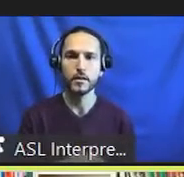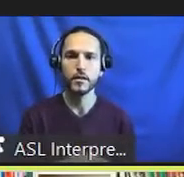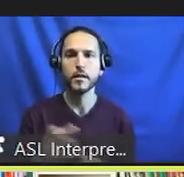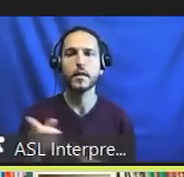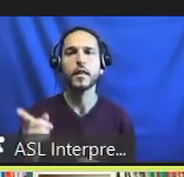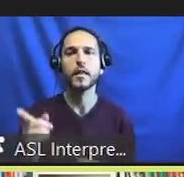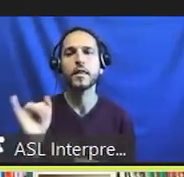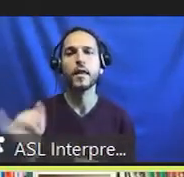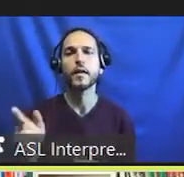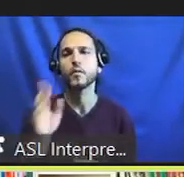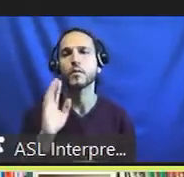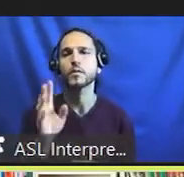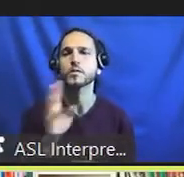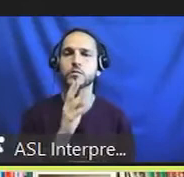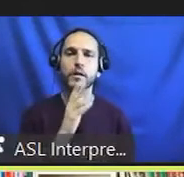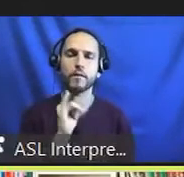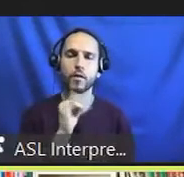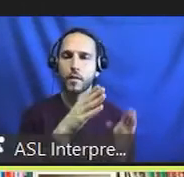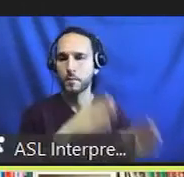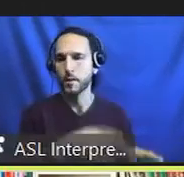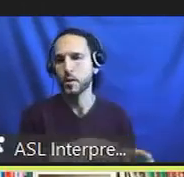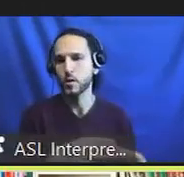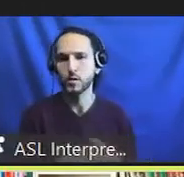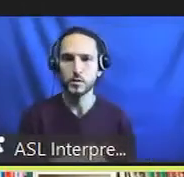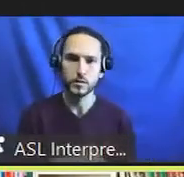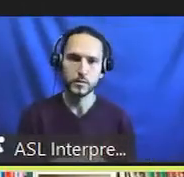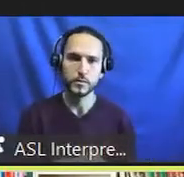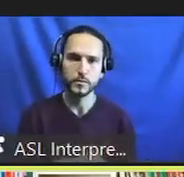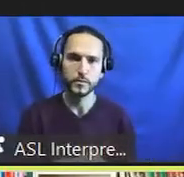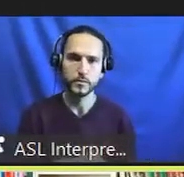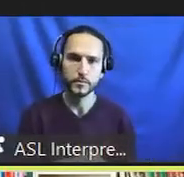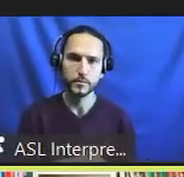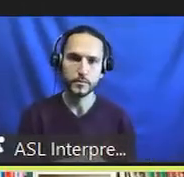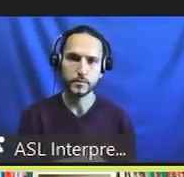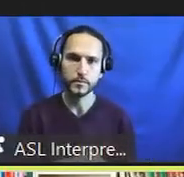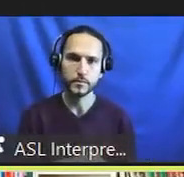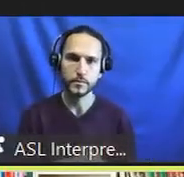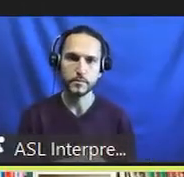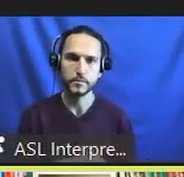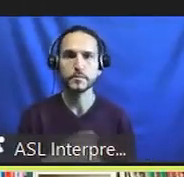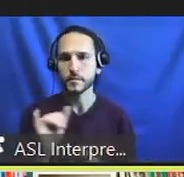on behalf of that person and translating for him or her.